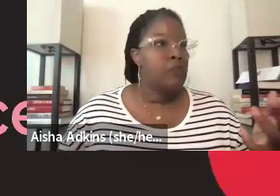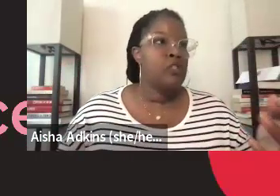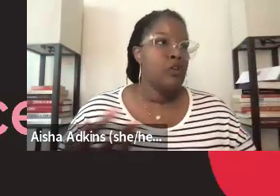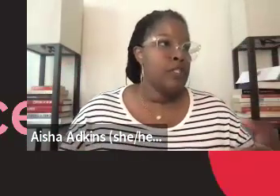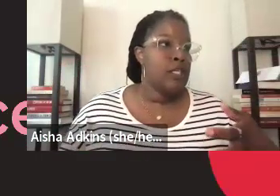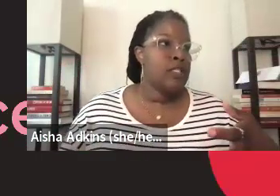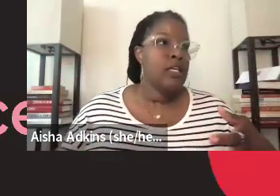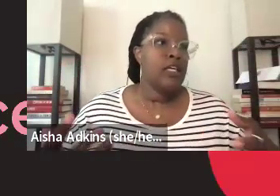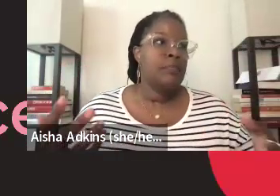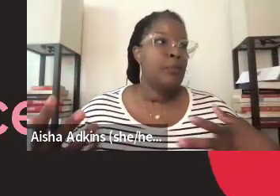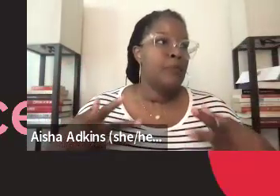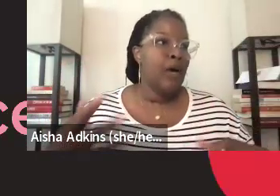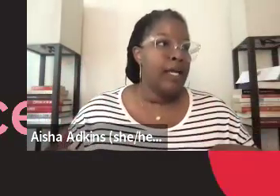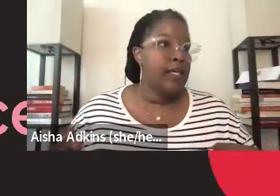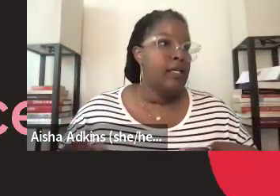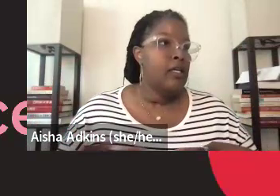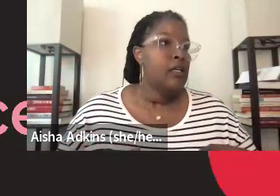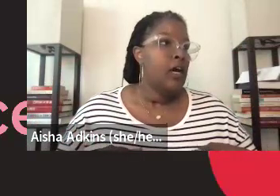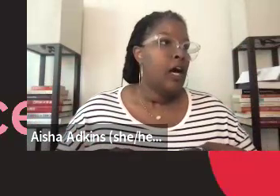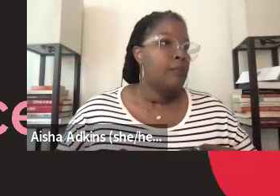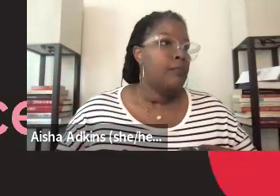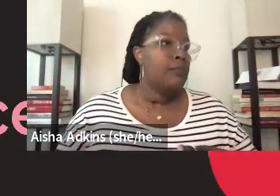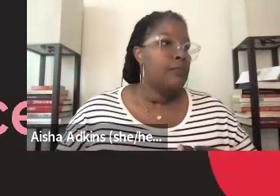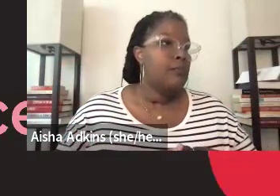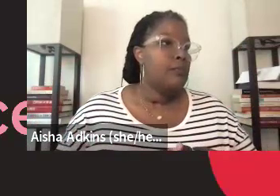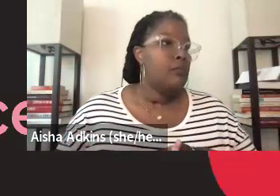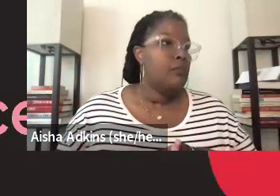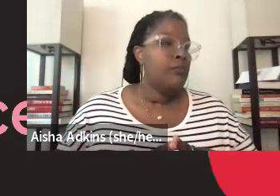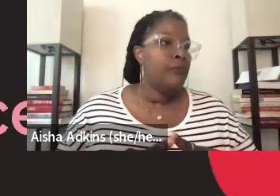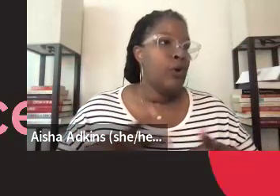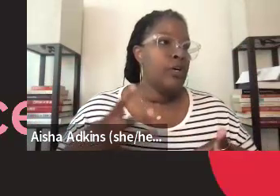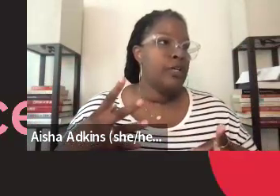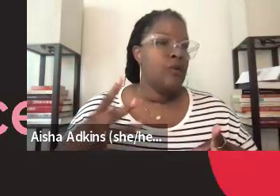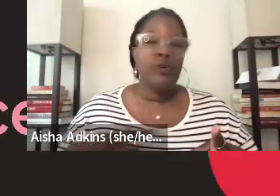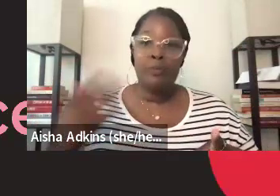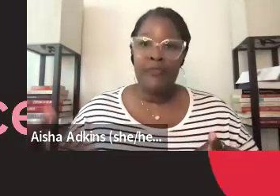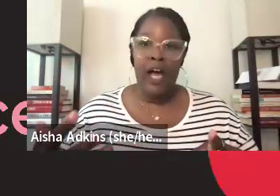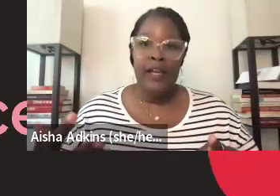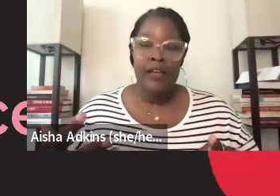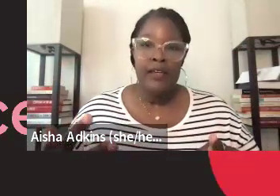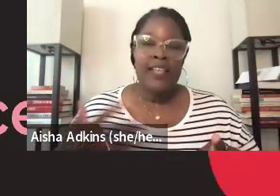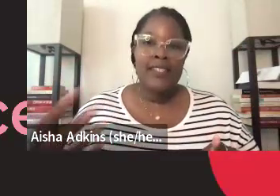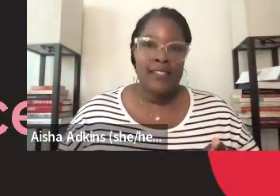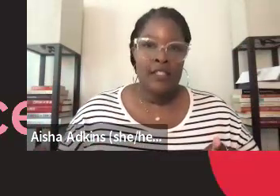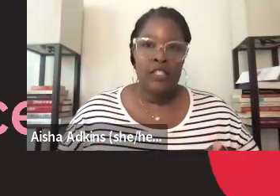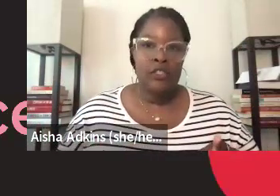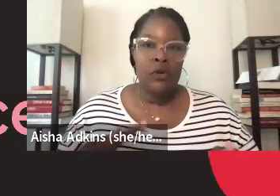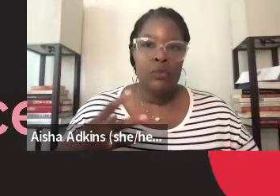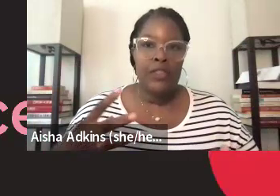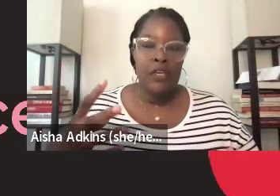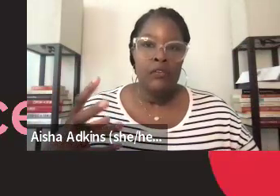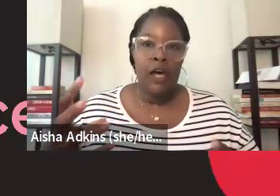and Human Services can be provided for in order to provide assistance to those with